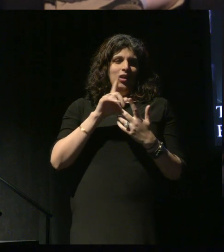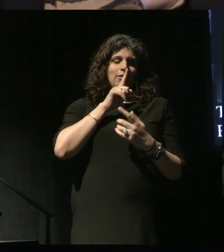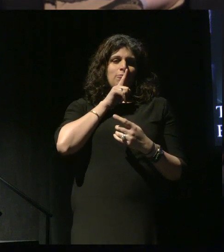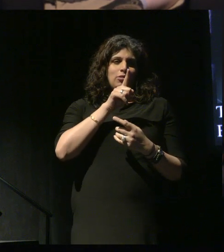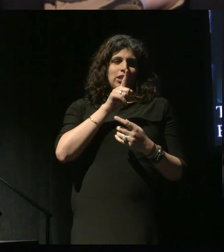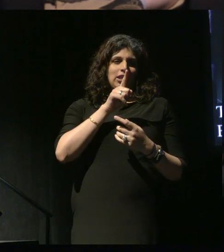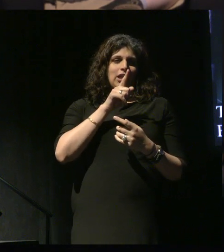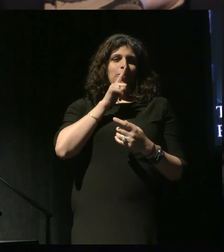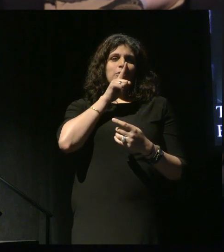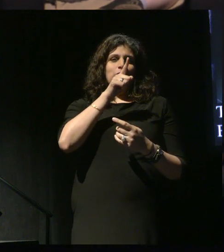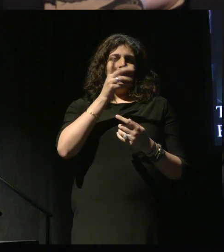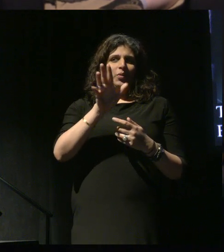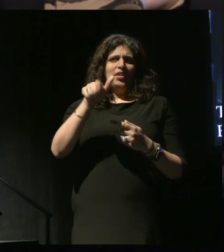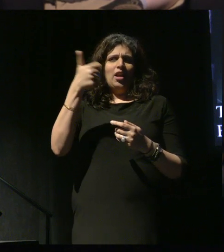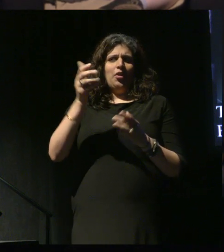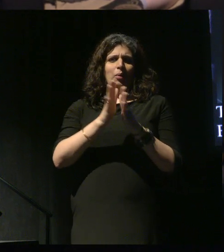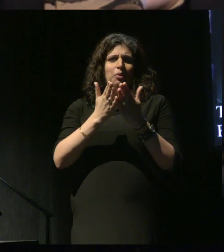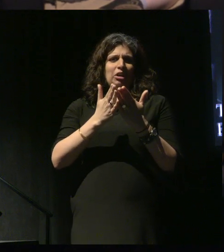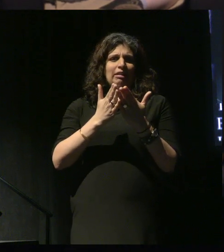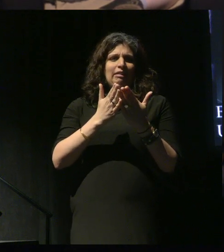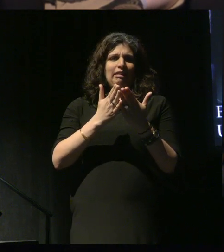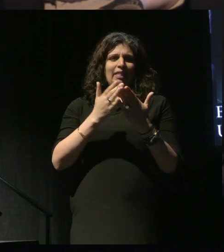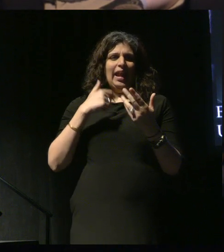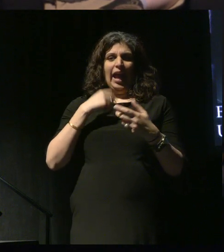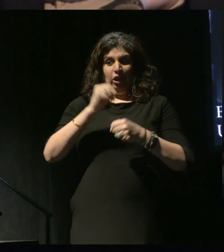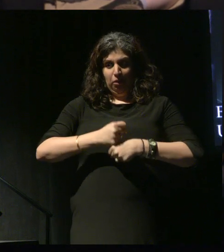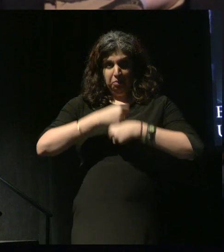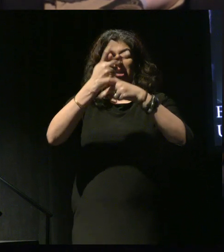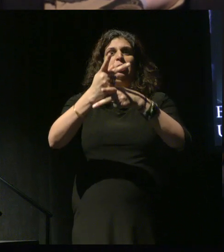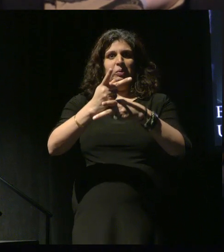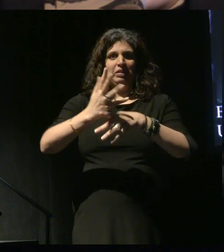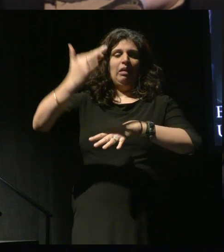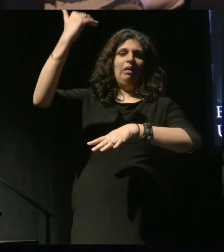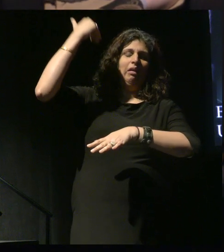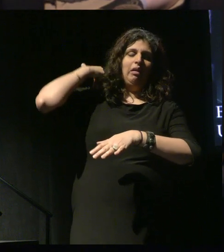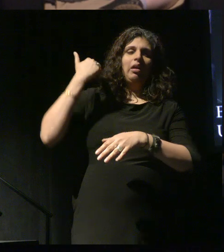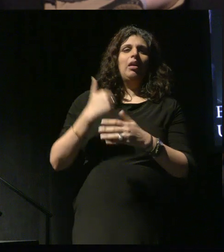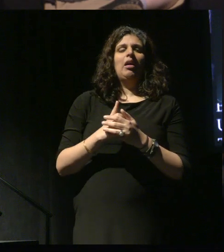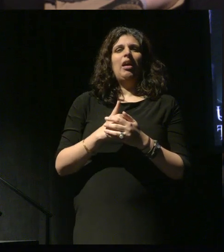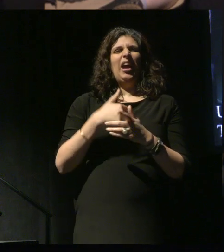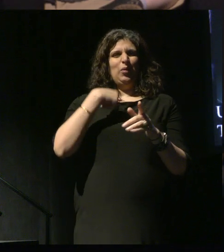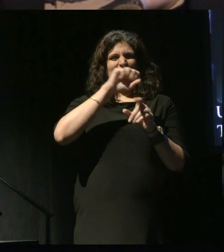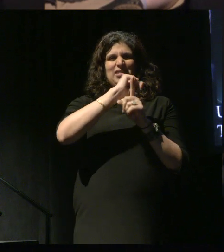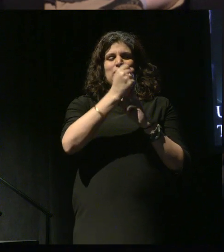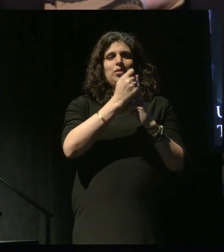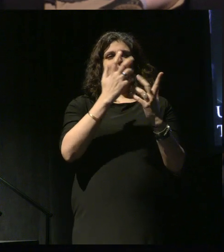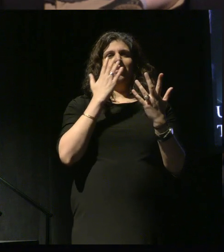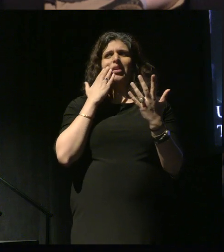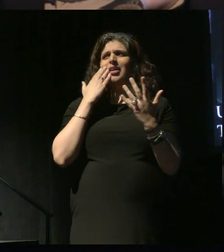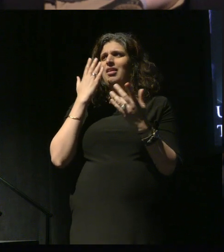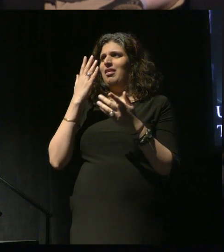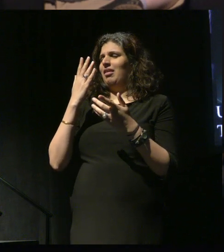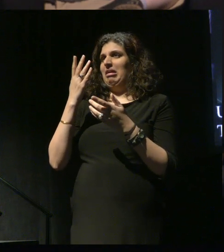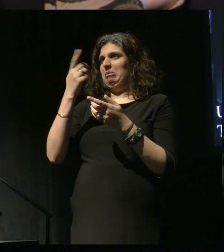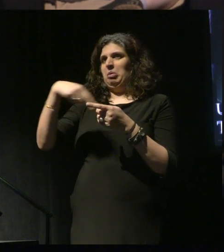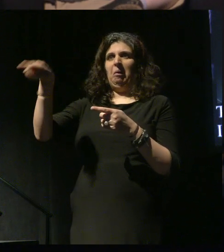if there was another book in me at that point in time. Like, I was in the situation that sometimes we get in, I don't know if either of you have had this,